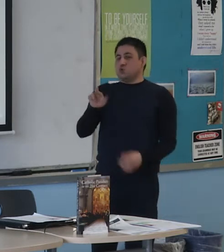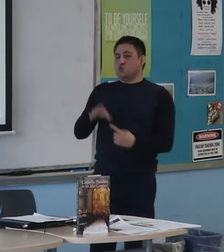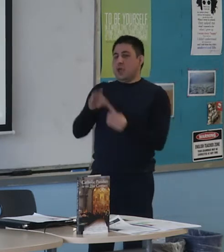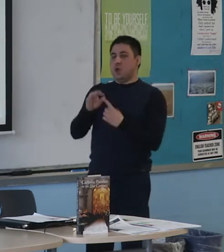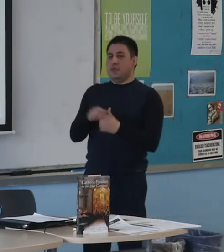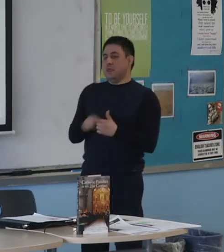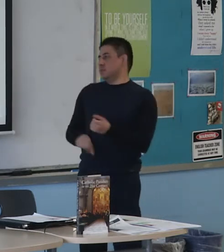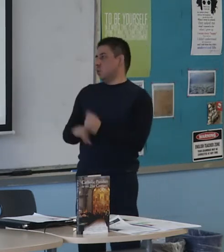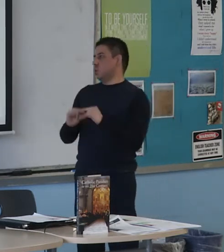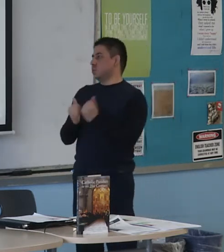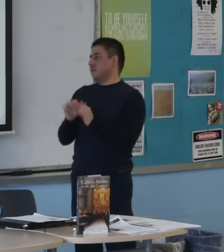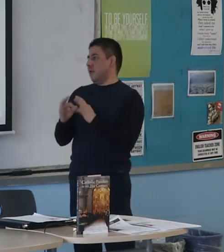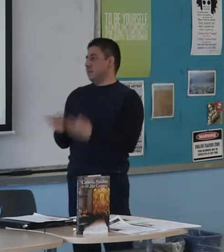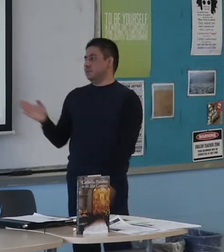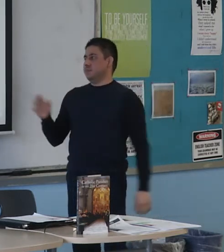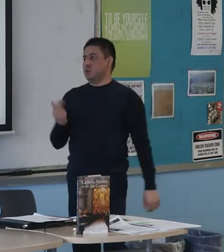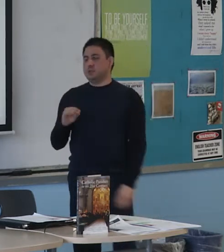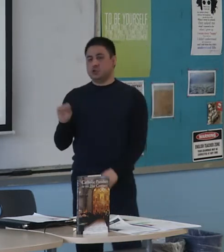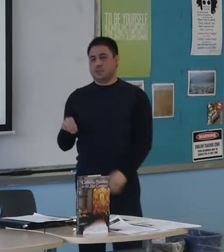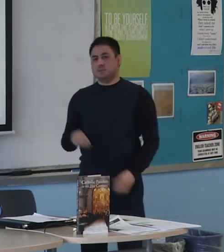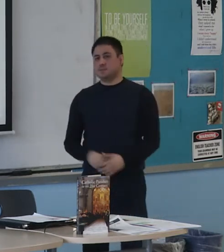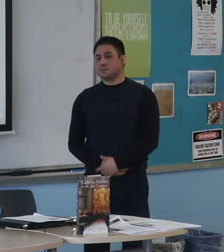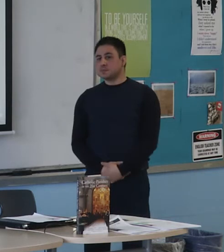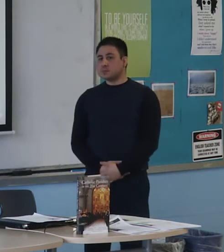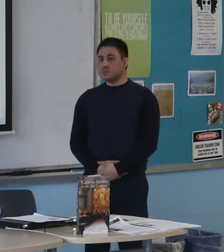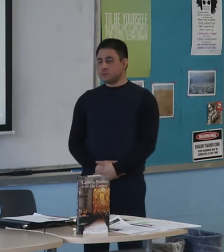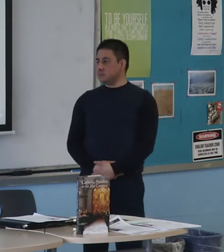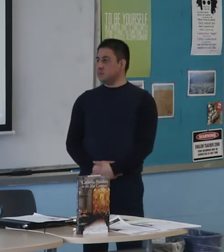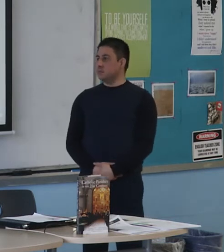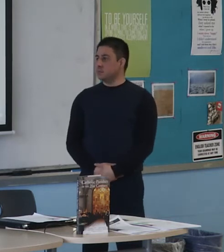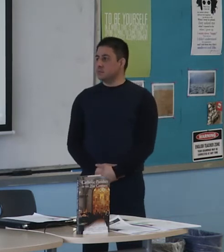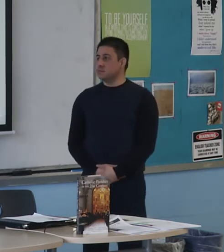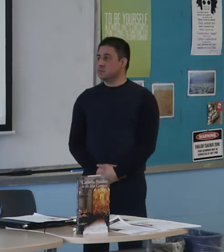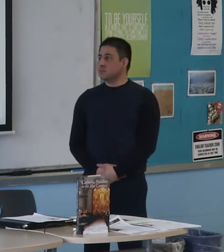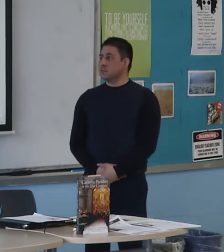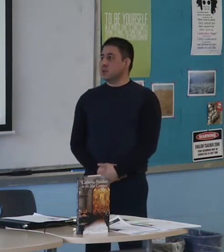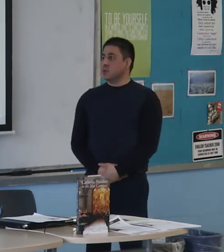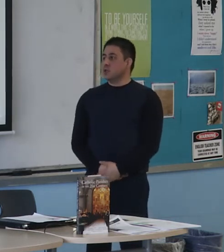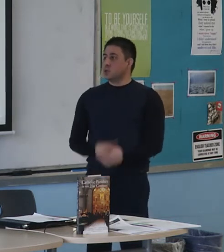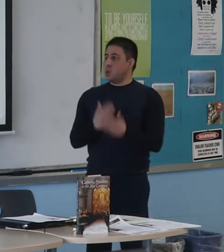support groups for families. So again, the listing and references and some of the